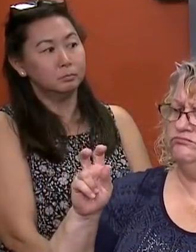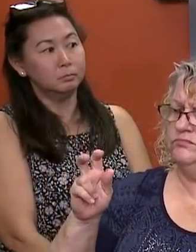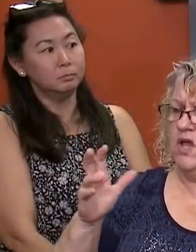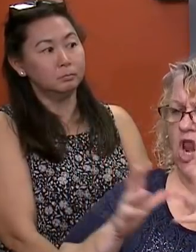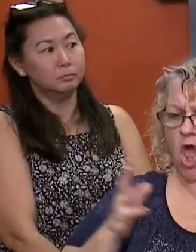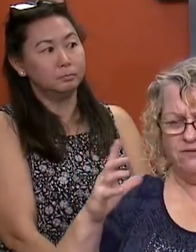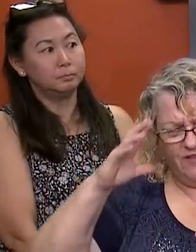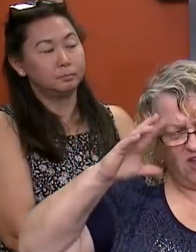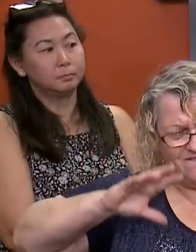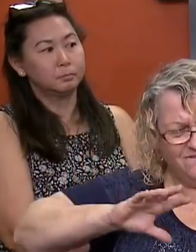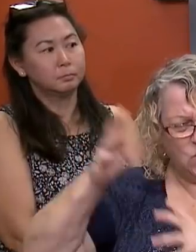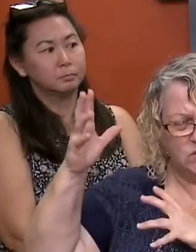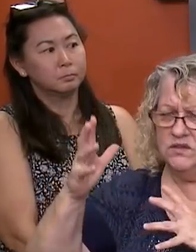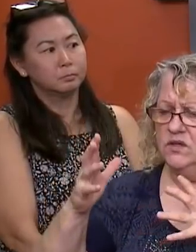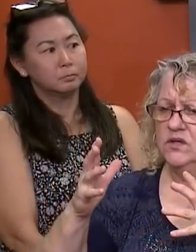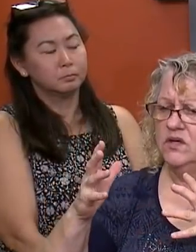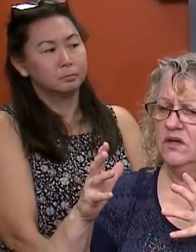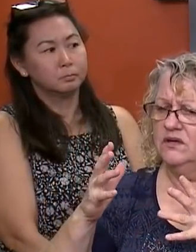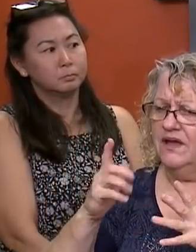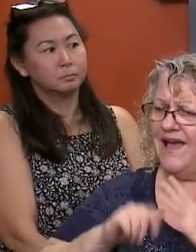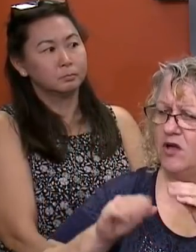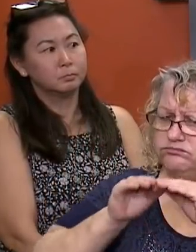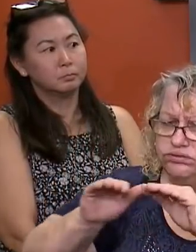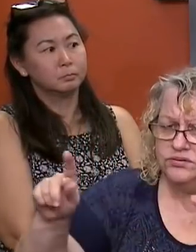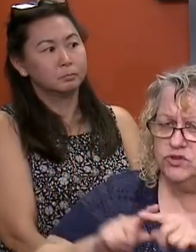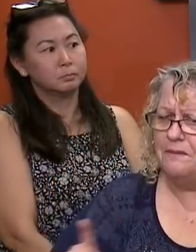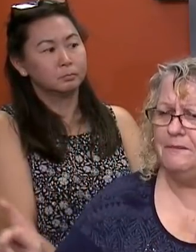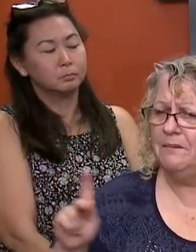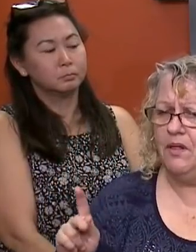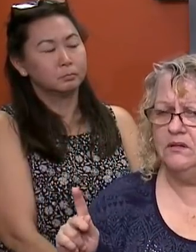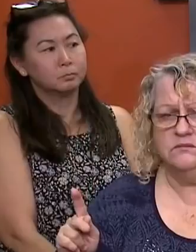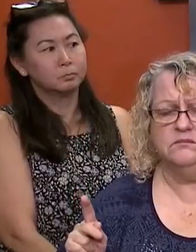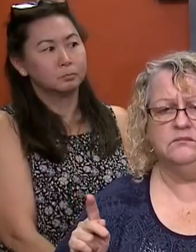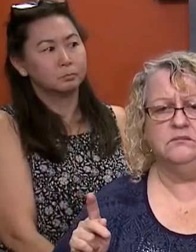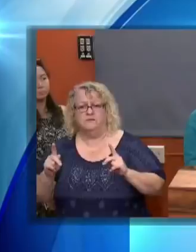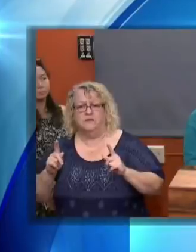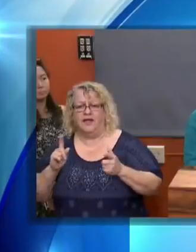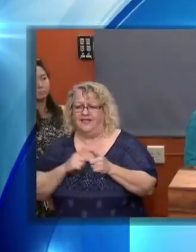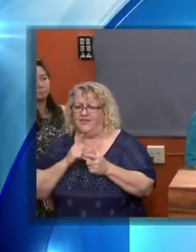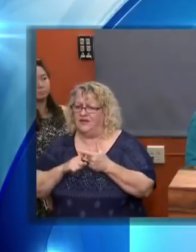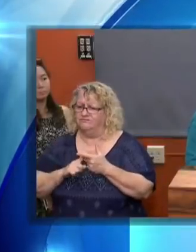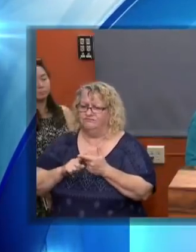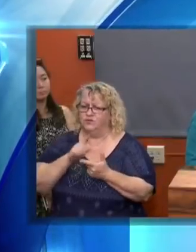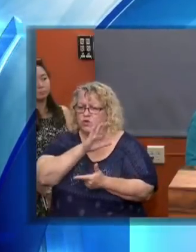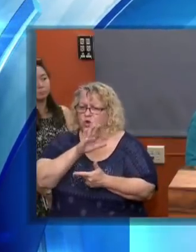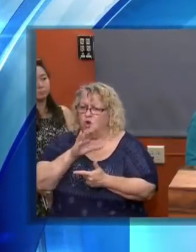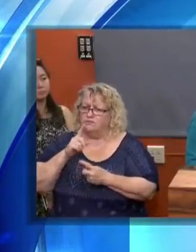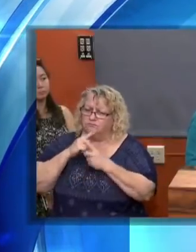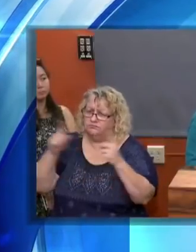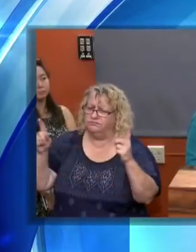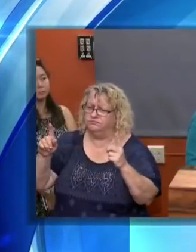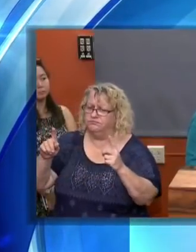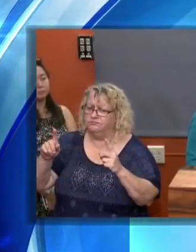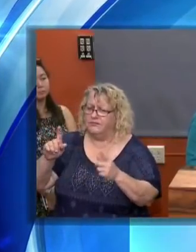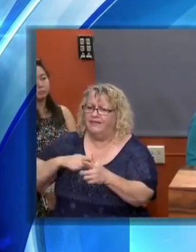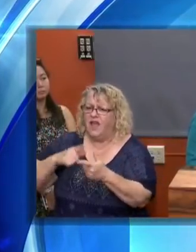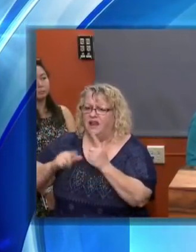HAPPENED THIS MORNING IN TERMS OF THE NOTIFICATION PROCESS? SEEMED TO BE A LOT OF CONFUSION. WAS THERE A NEED TO PUT SOMETHING OUT.